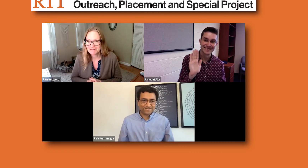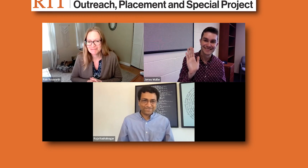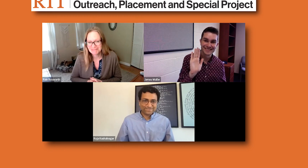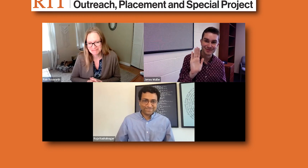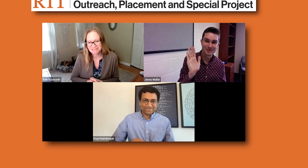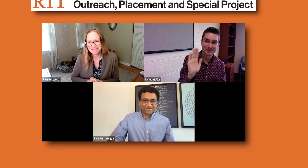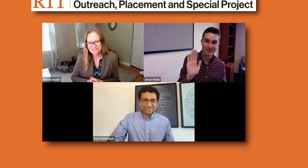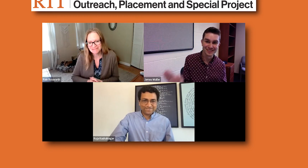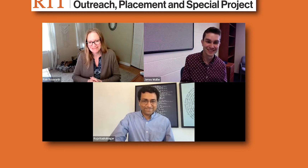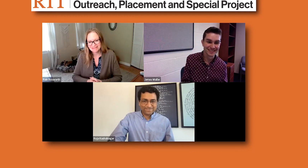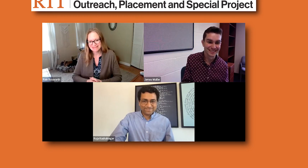Thank you, everyone. Take care.